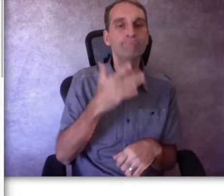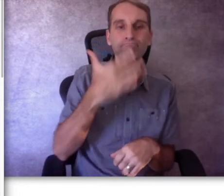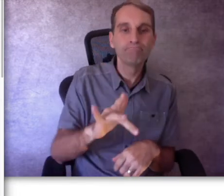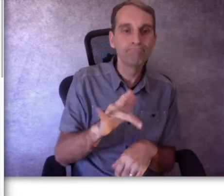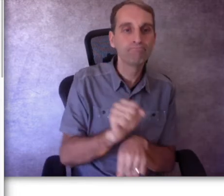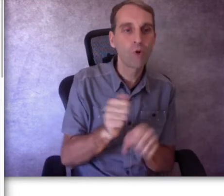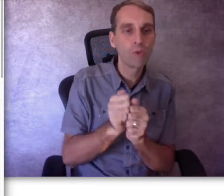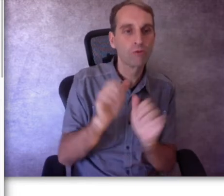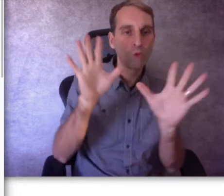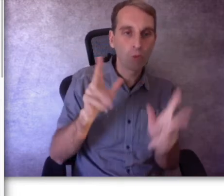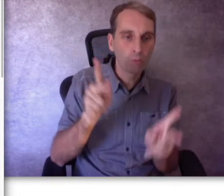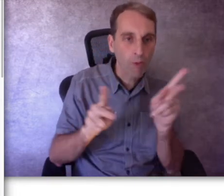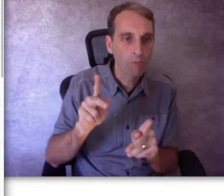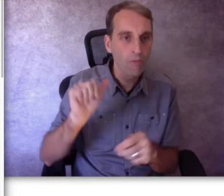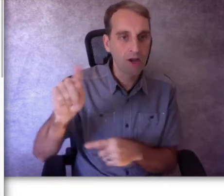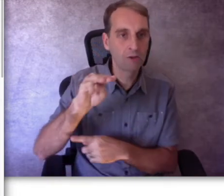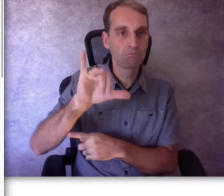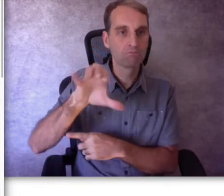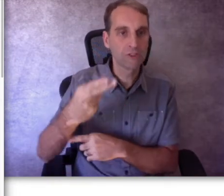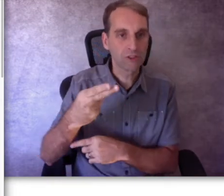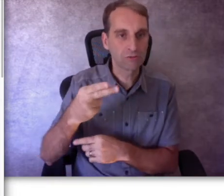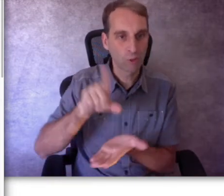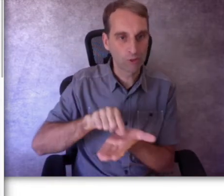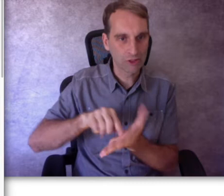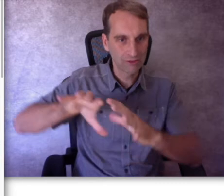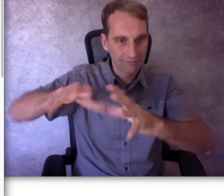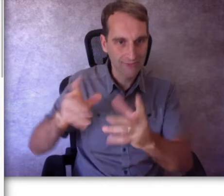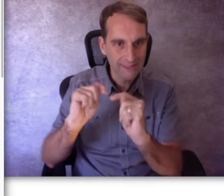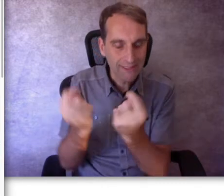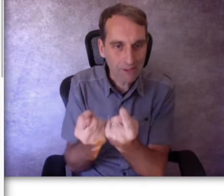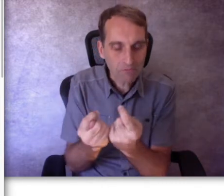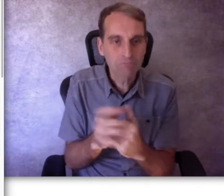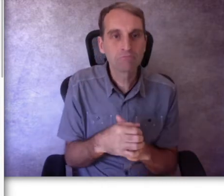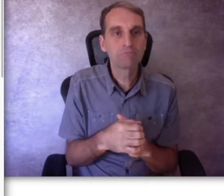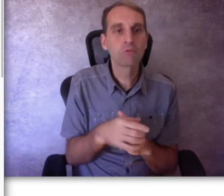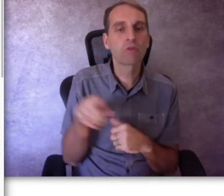We’re fortunate to be able to work with a wonderful team from Michigan Publishing